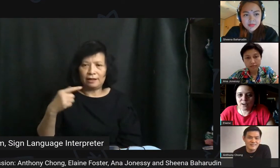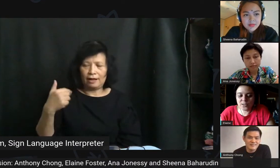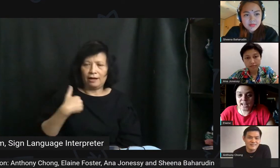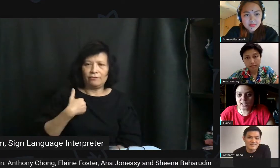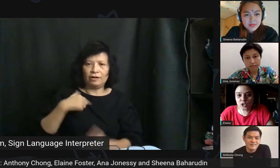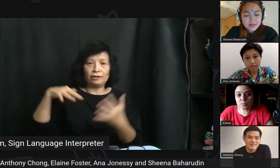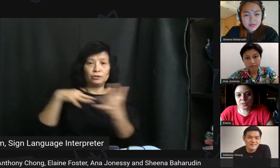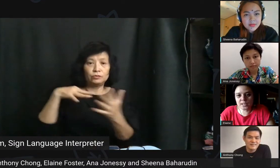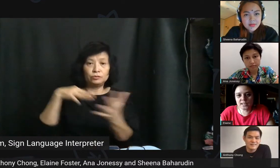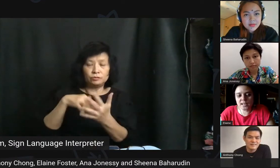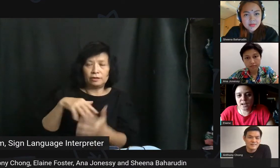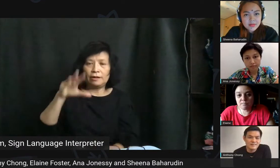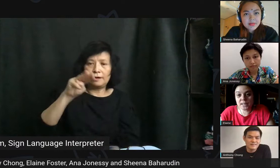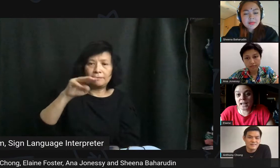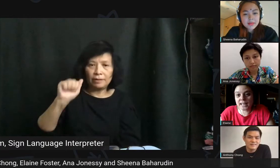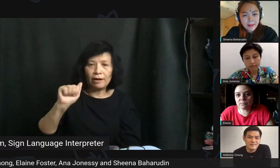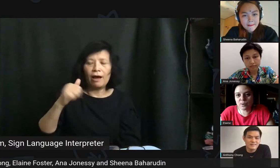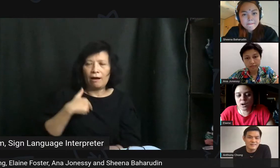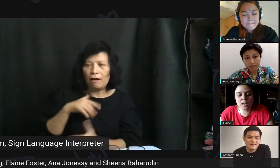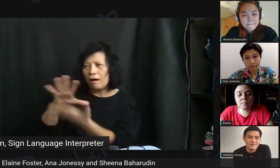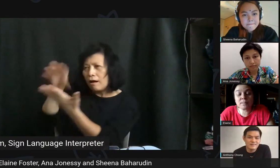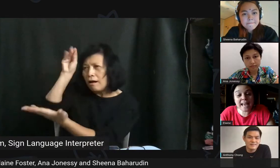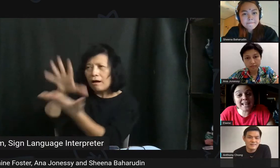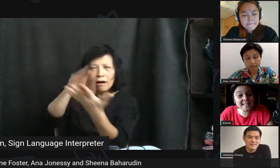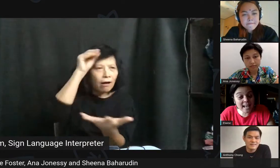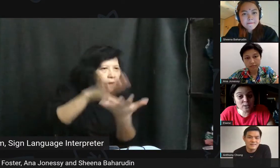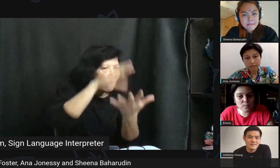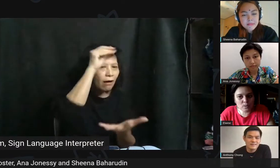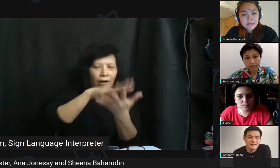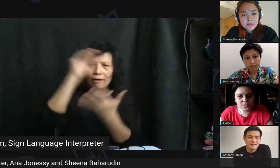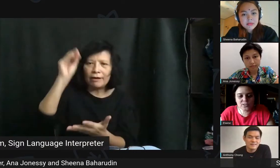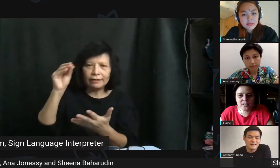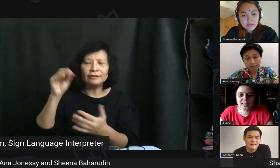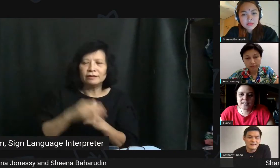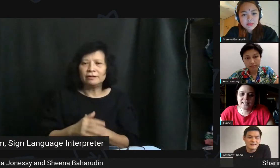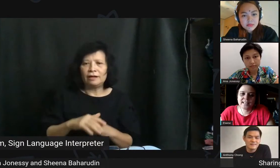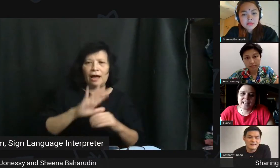how they interpreted BIM, BSL poems.